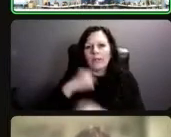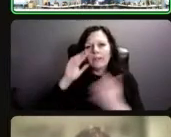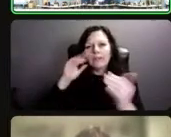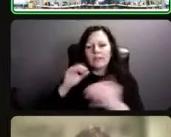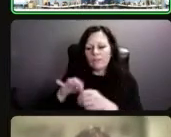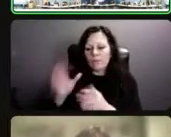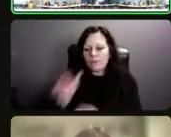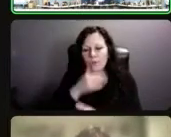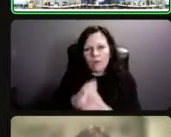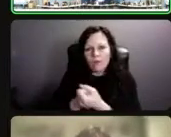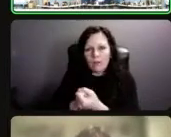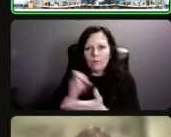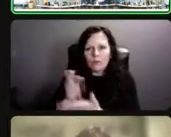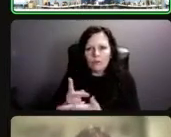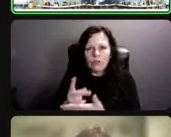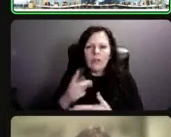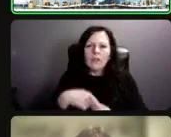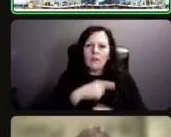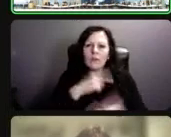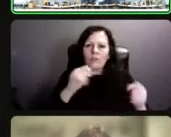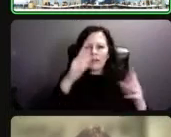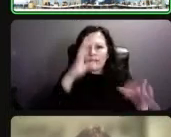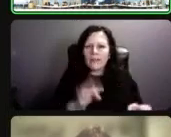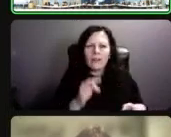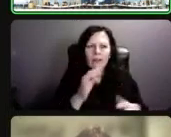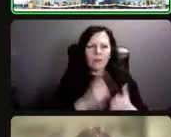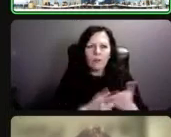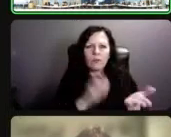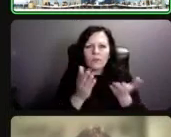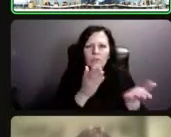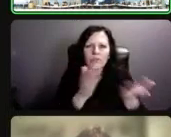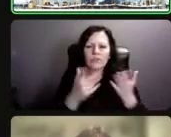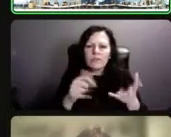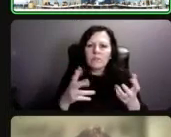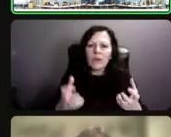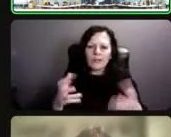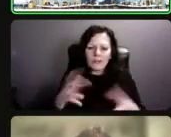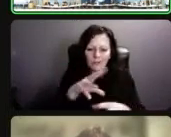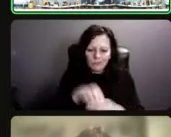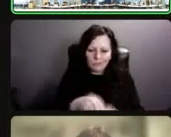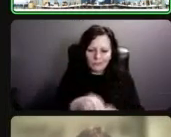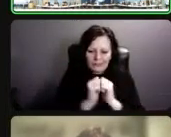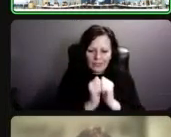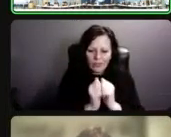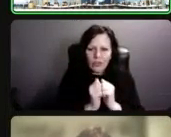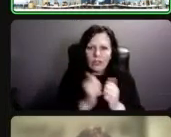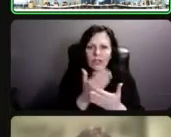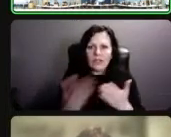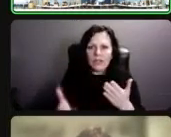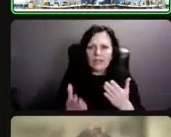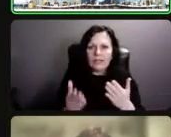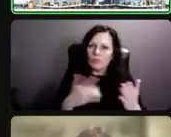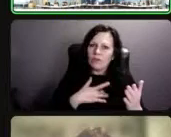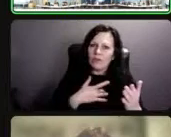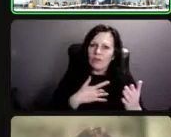THE BEST PROJECTS TO INCLUDE THE BOND THAT WE THOUGHT THE VOTERS WOULD BE MST LIKELY TO APPROVE.